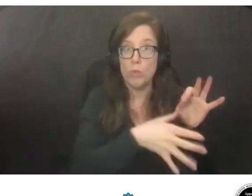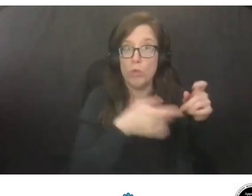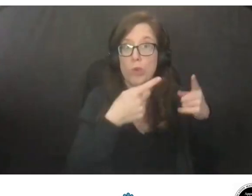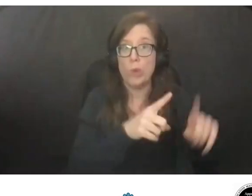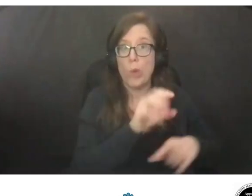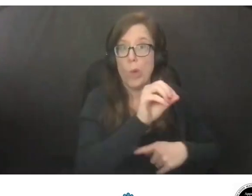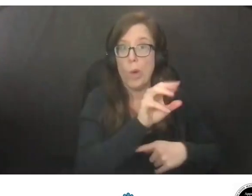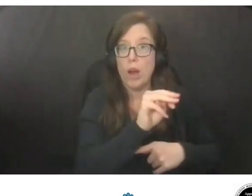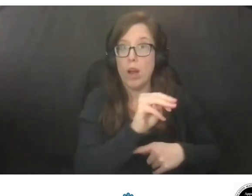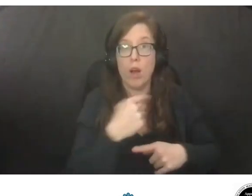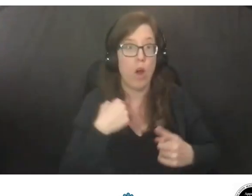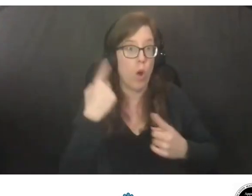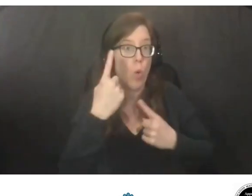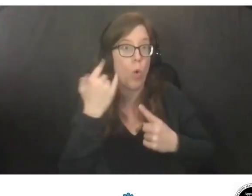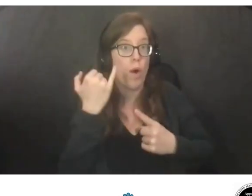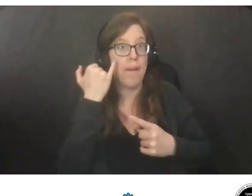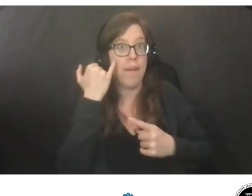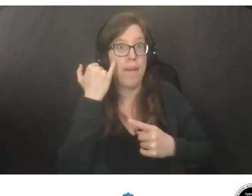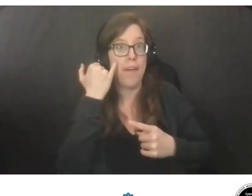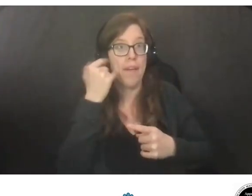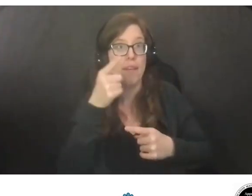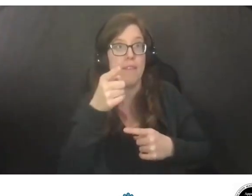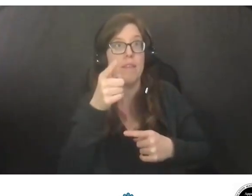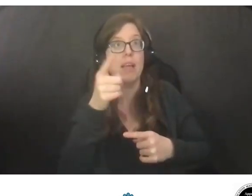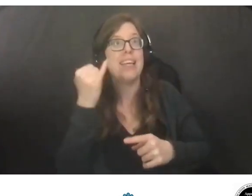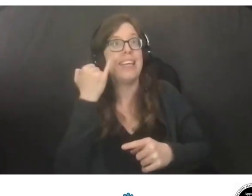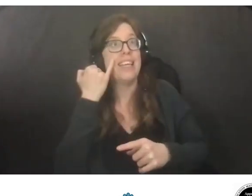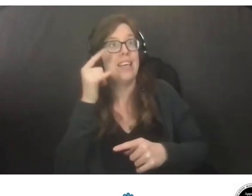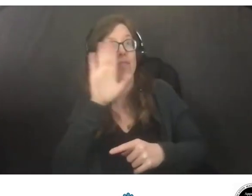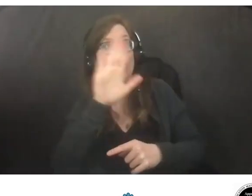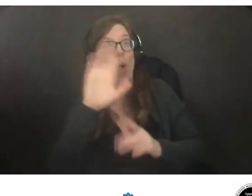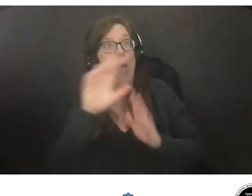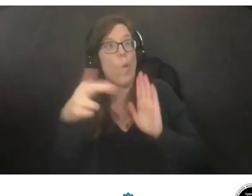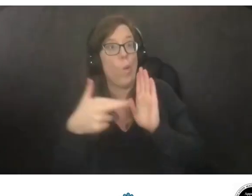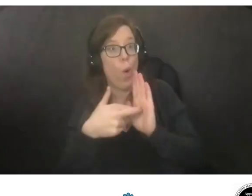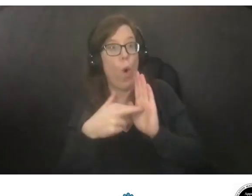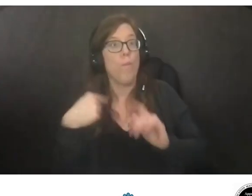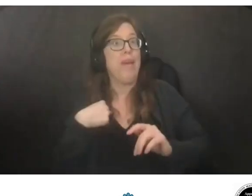during O&M? I wonder if some of the "mes" in the chat were serving in that role at the time?